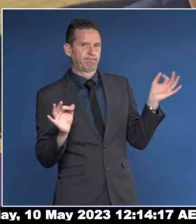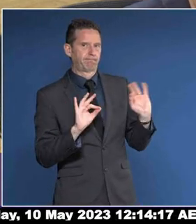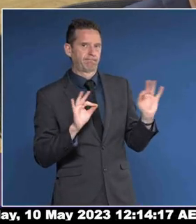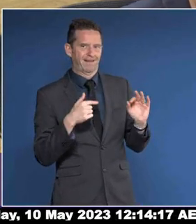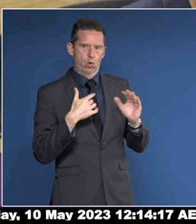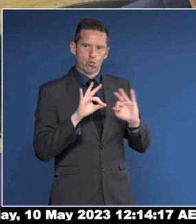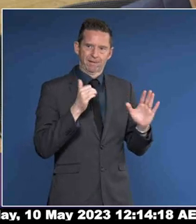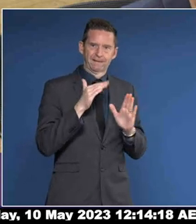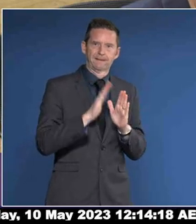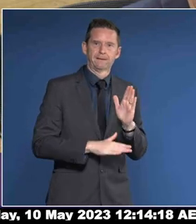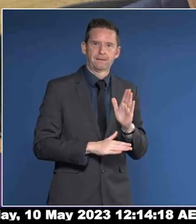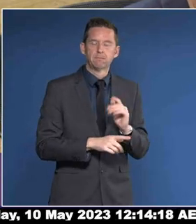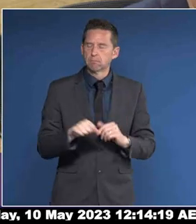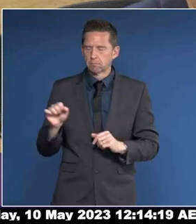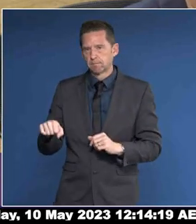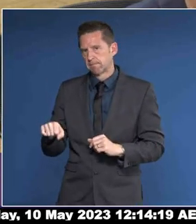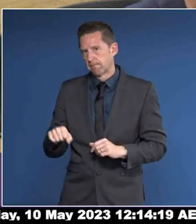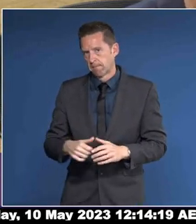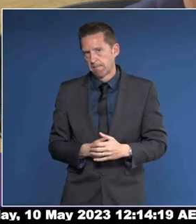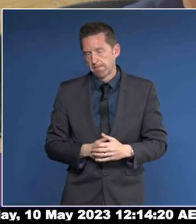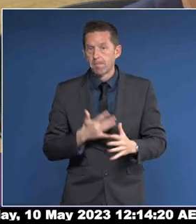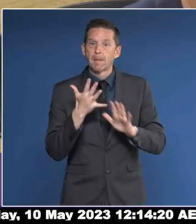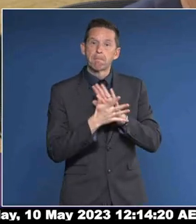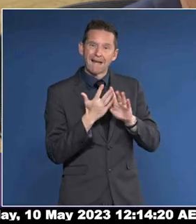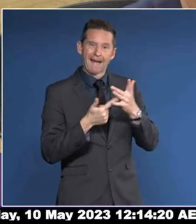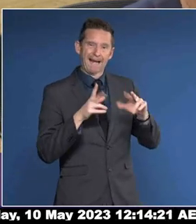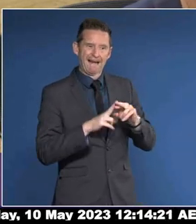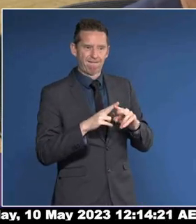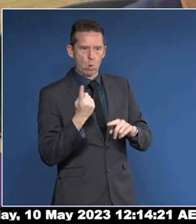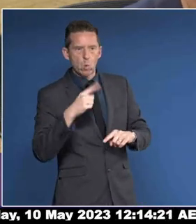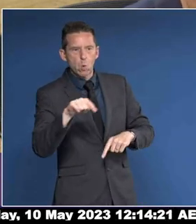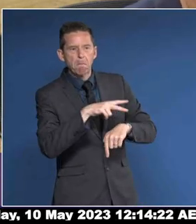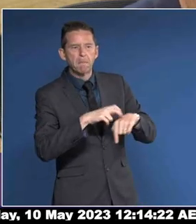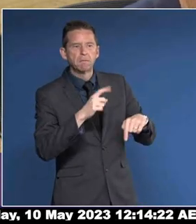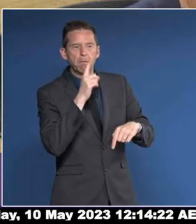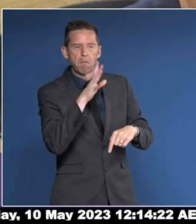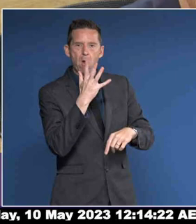right? MR CLARK: Yes. MS EASTMAN: And if there is expertise and a responsibility in